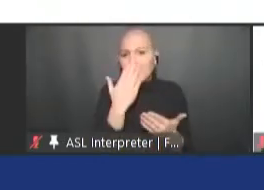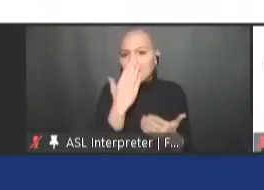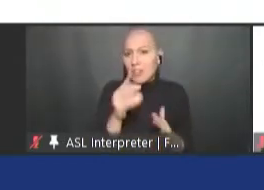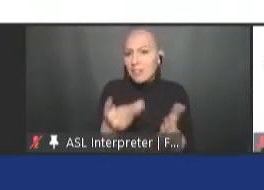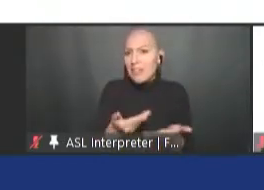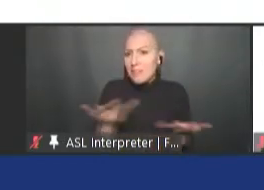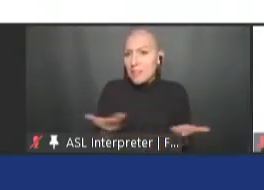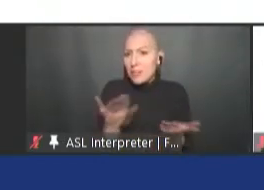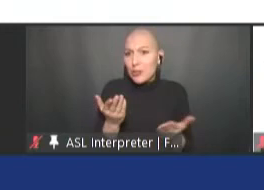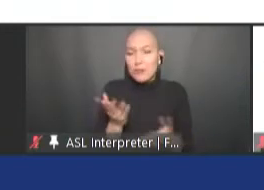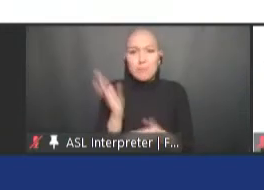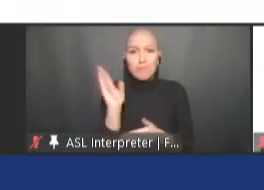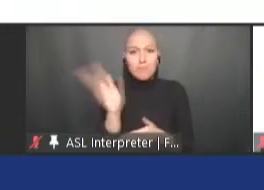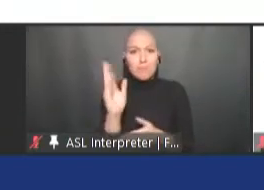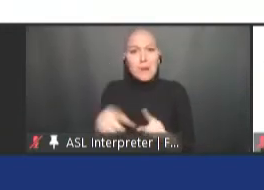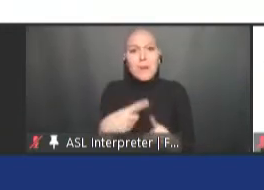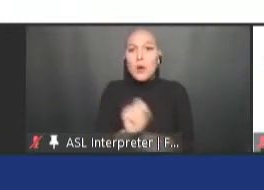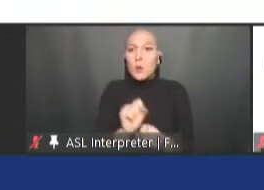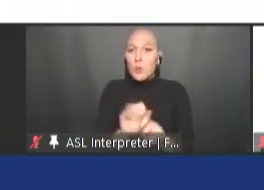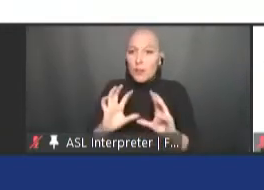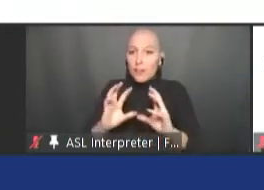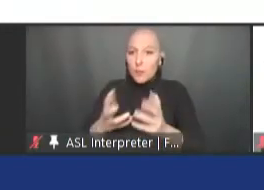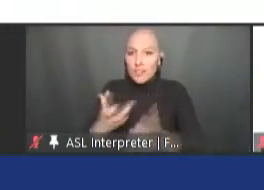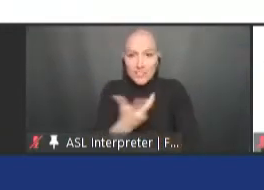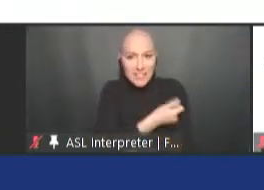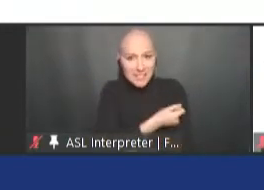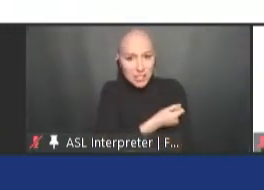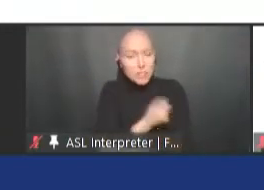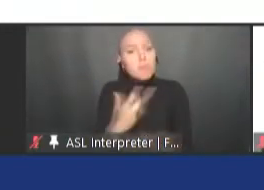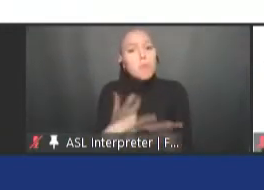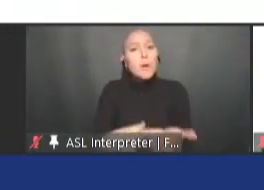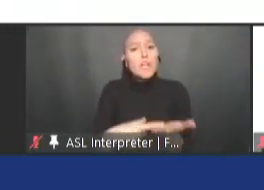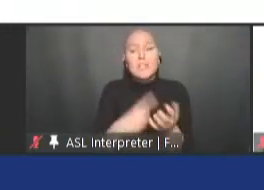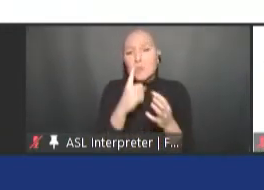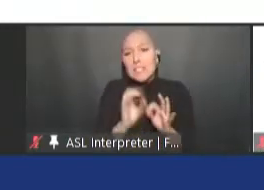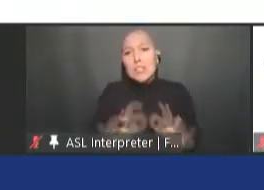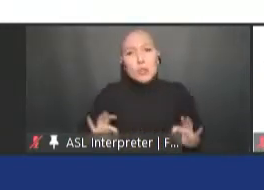about workforce vaccination. I want to discuss the crucial role that employers play not only in